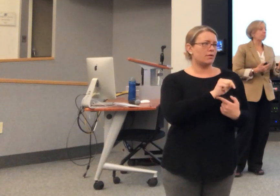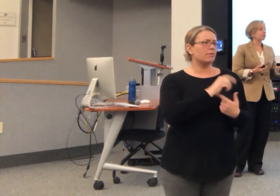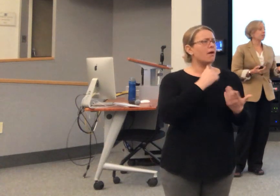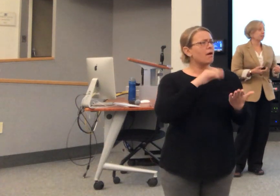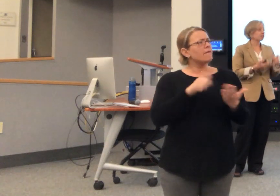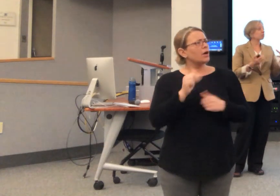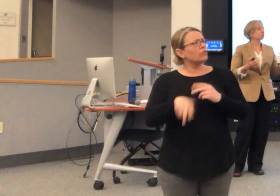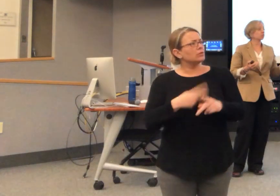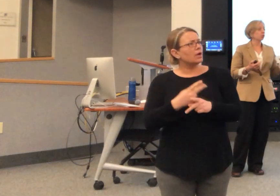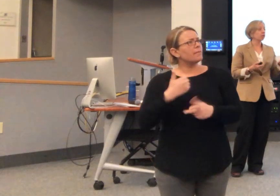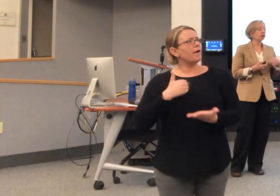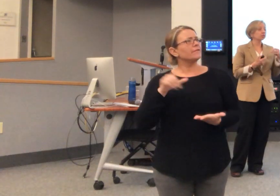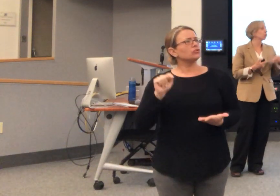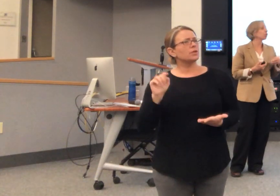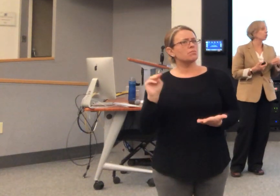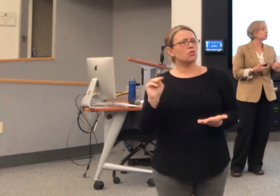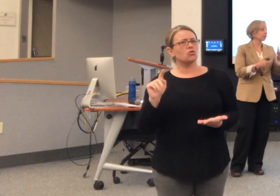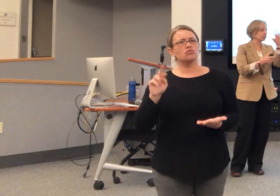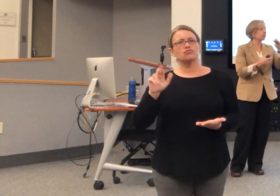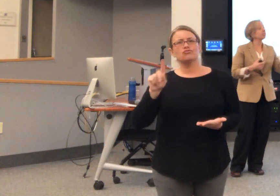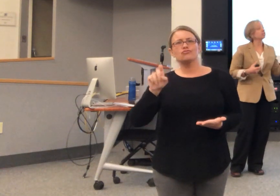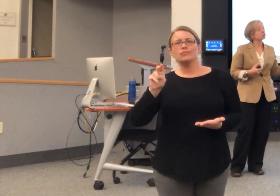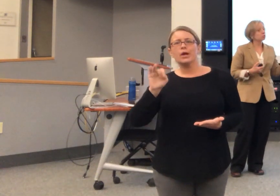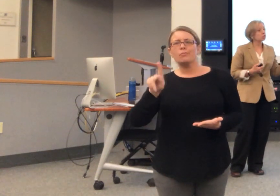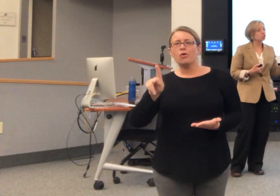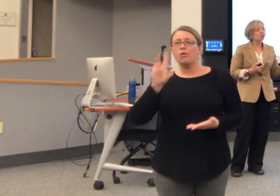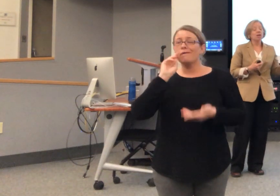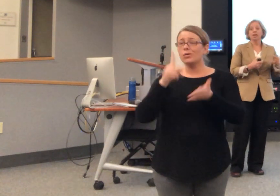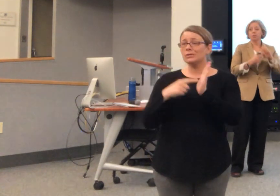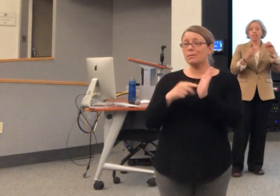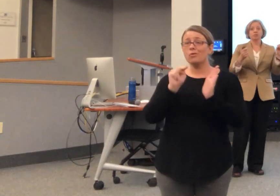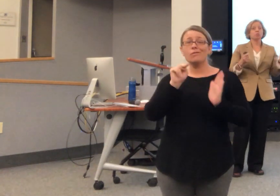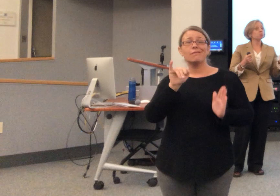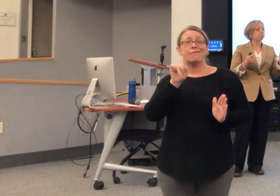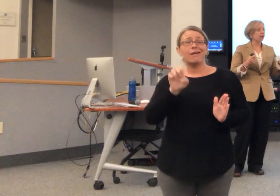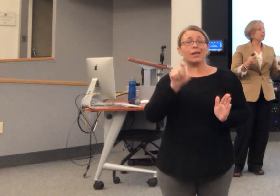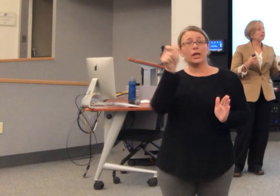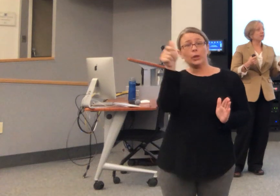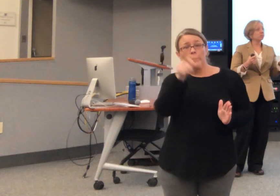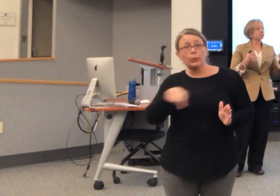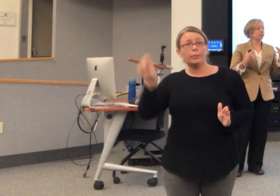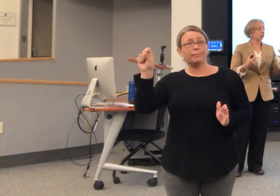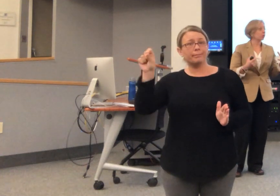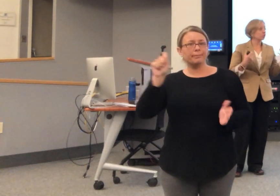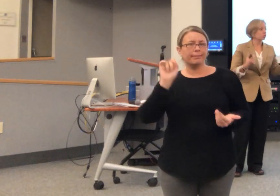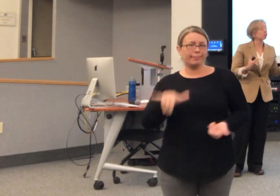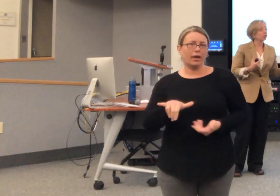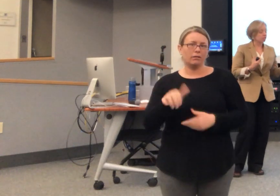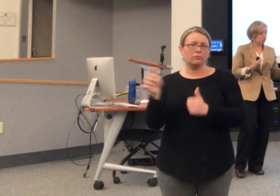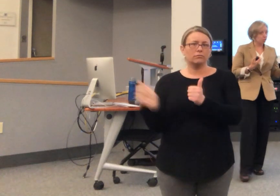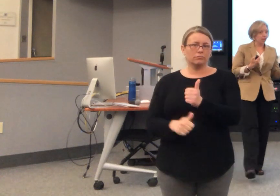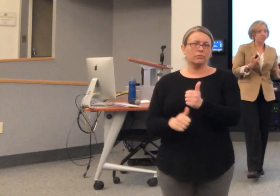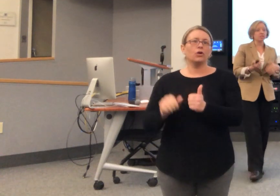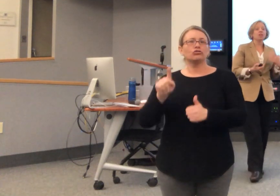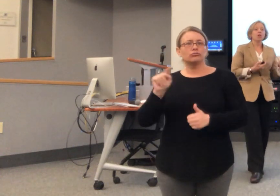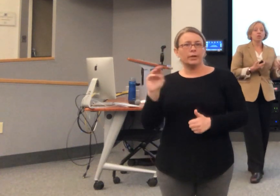That protects logos, like the Nike swoosh, it protects brand names, like Crest or Colgate toothpaste,